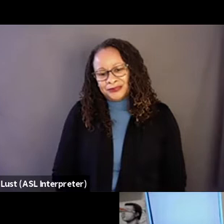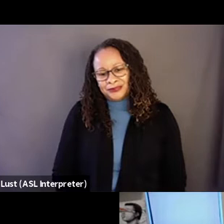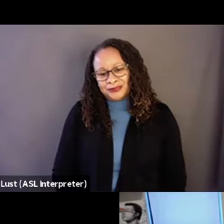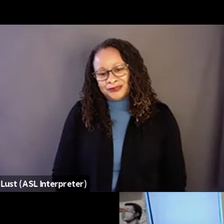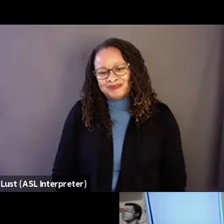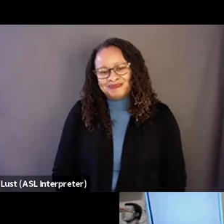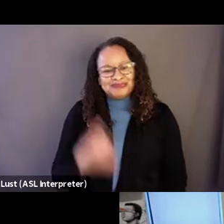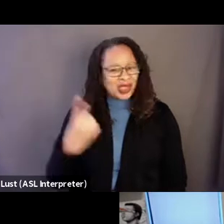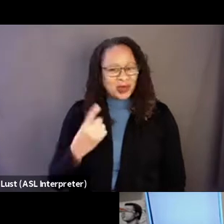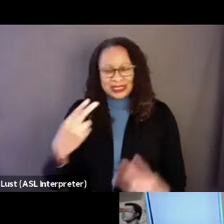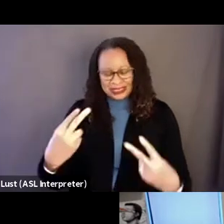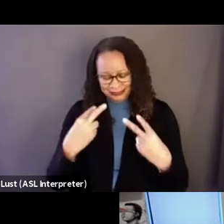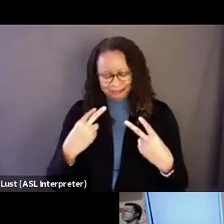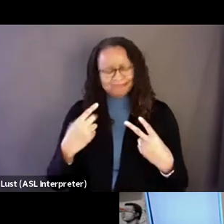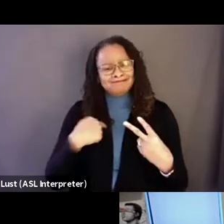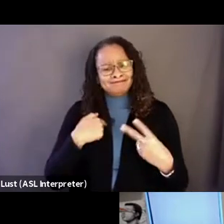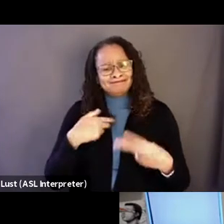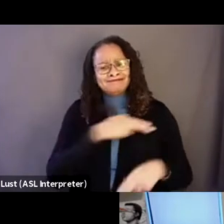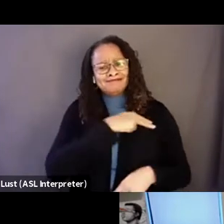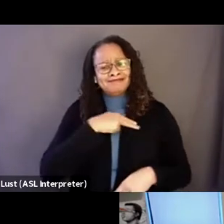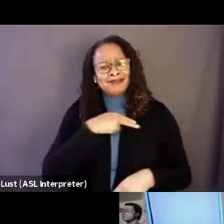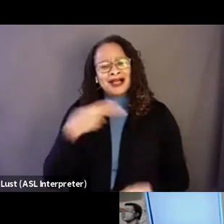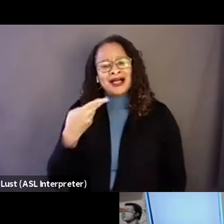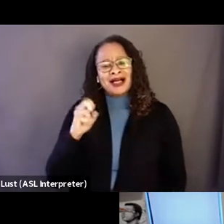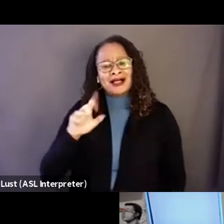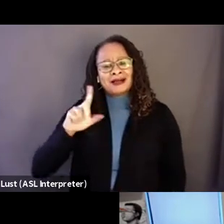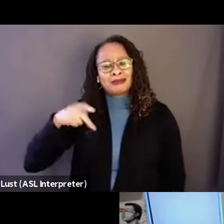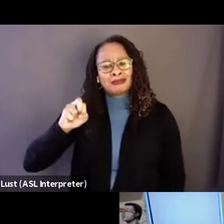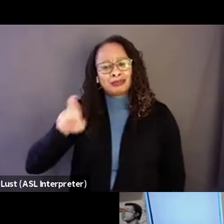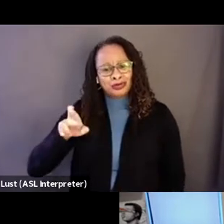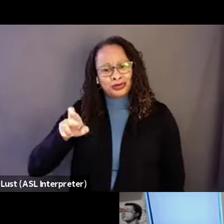I've always see myself as I guess the savior of my parents,